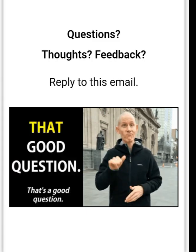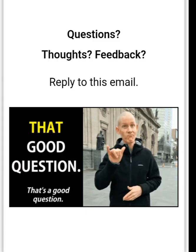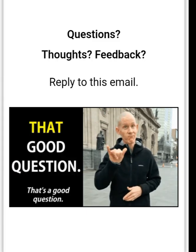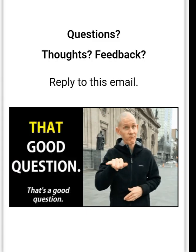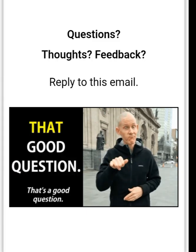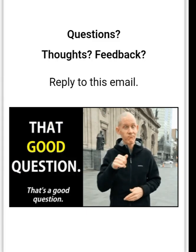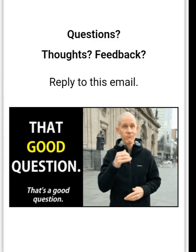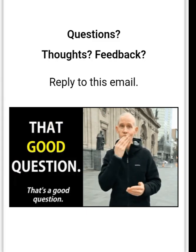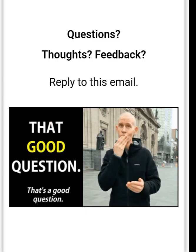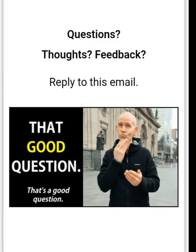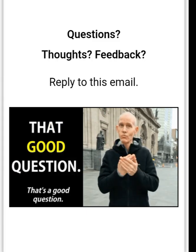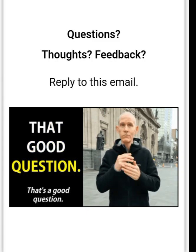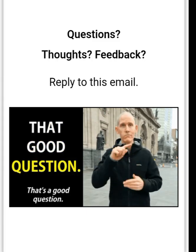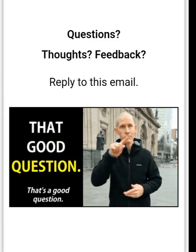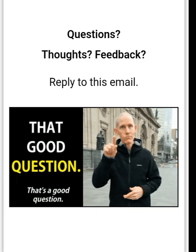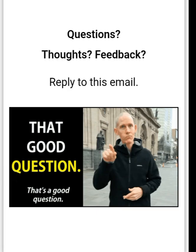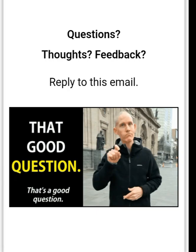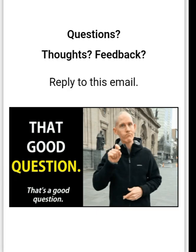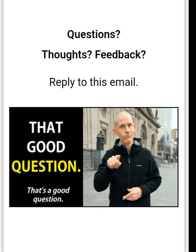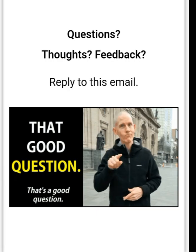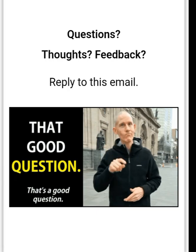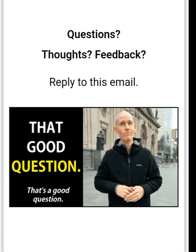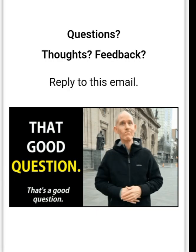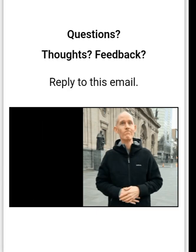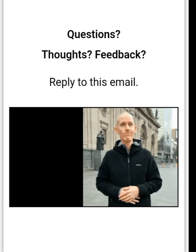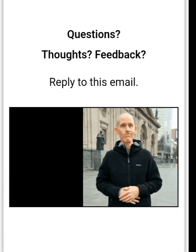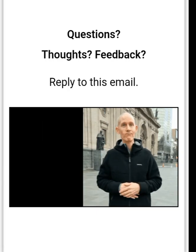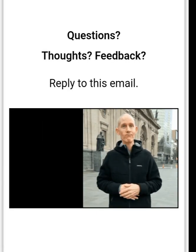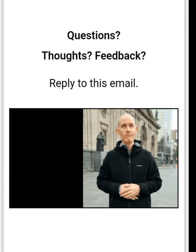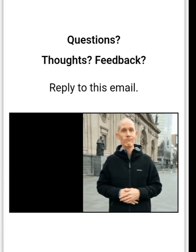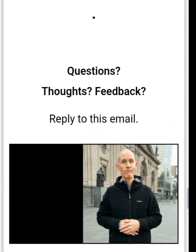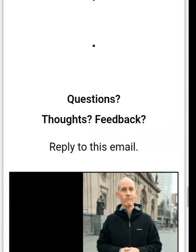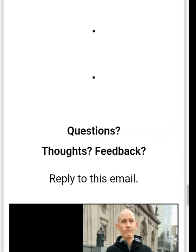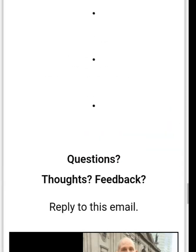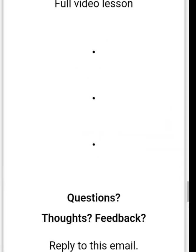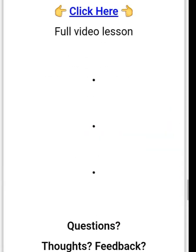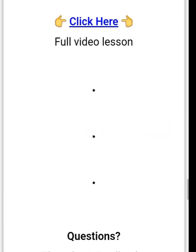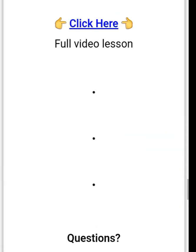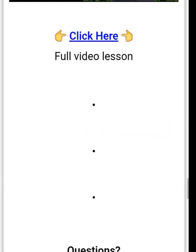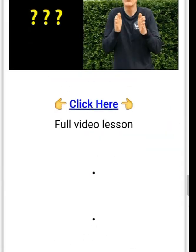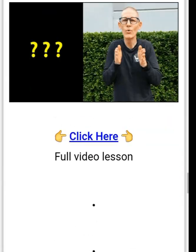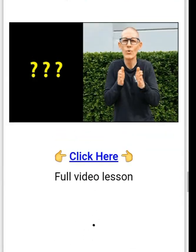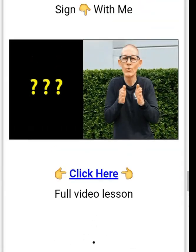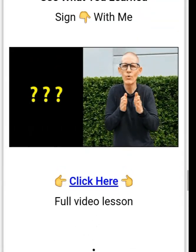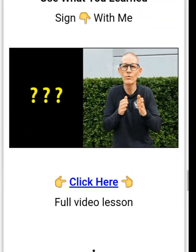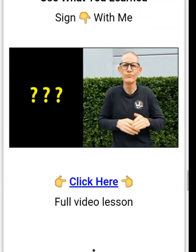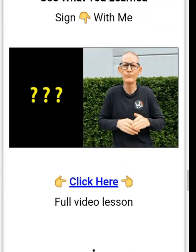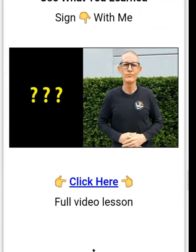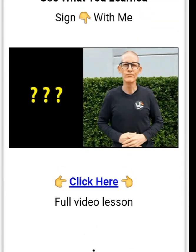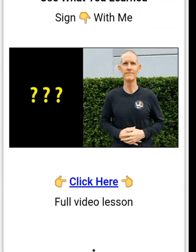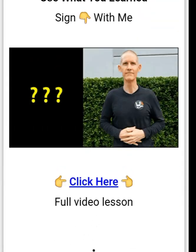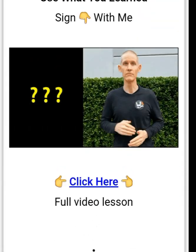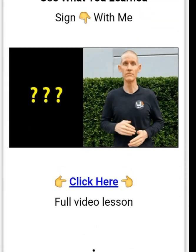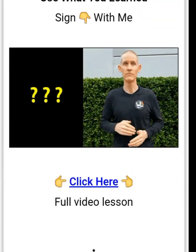let us know if you like what we're doing it helps us out, it motivates us okay so let's go back up to use what you learned